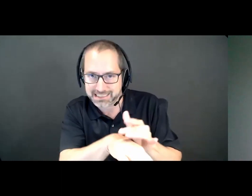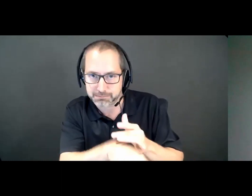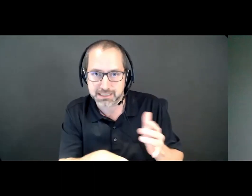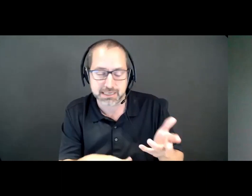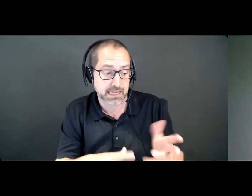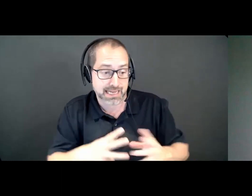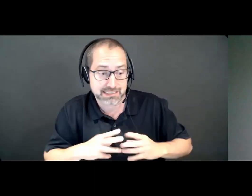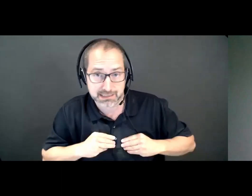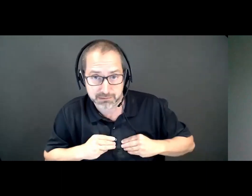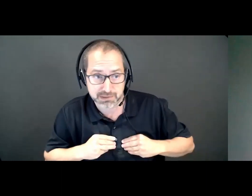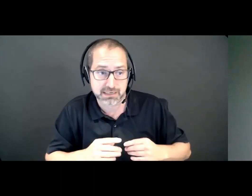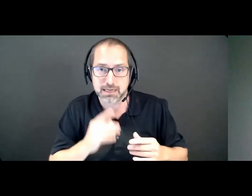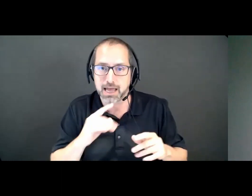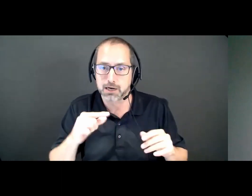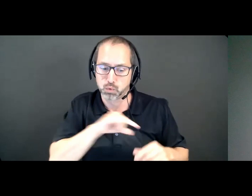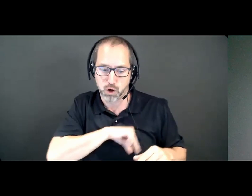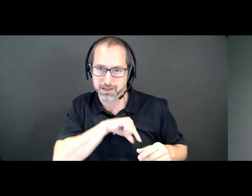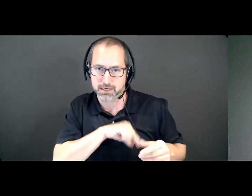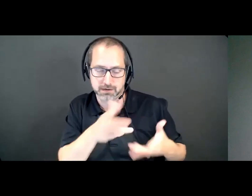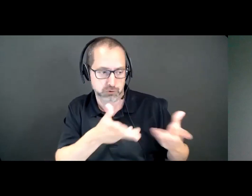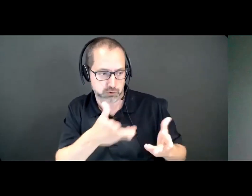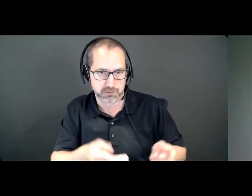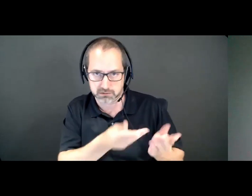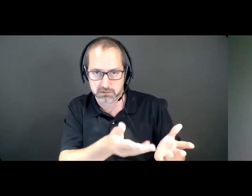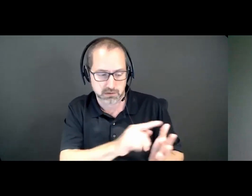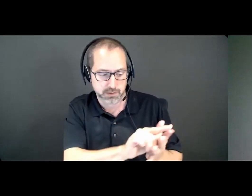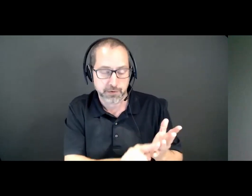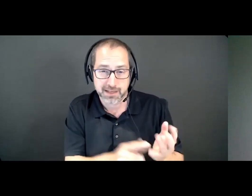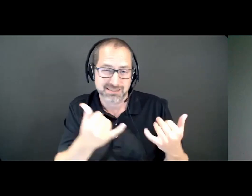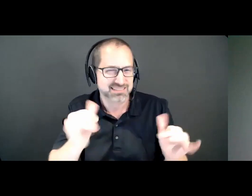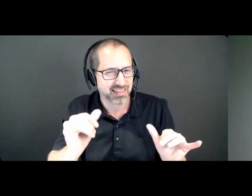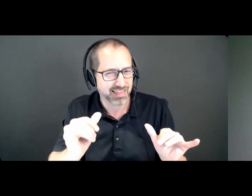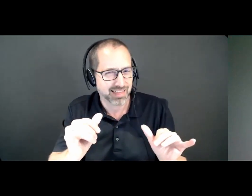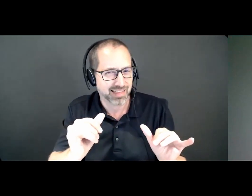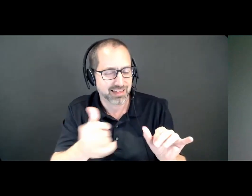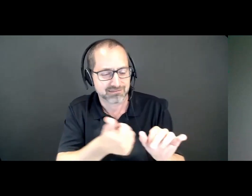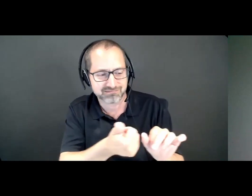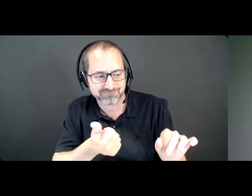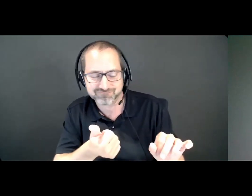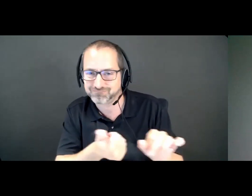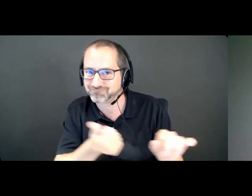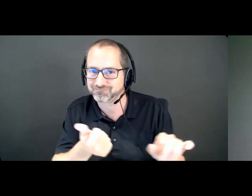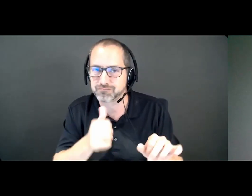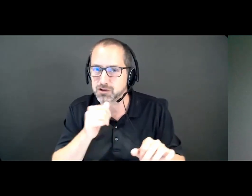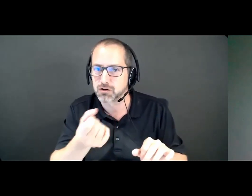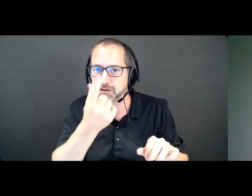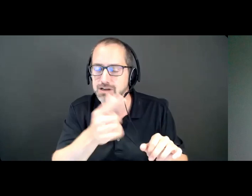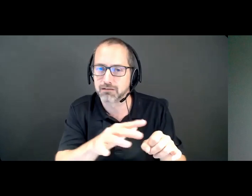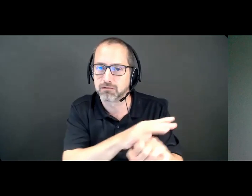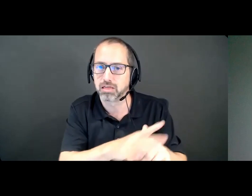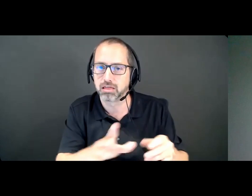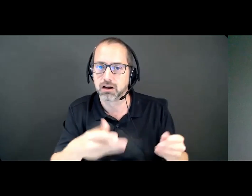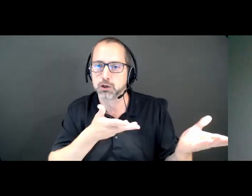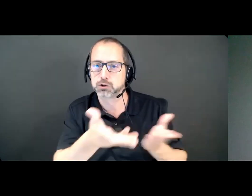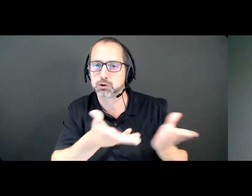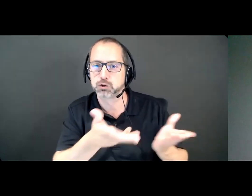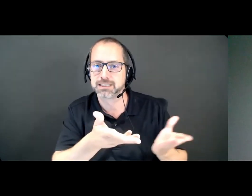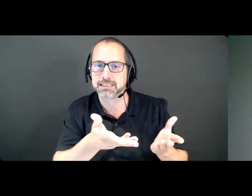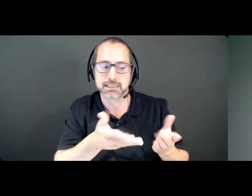and quality of services. I think we still lack understanding of the services – users experiences.